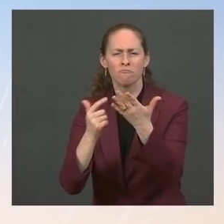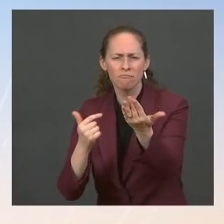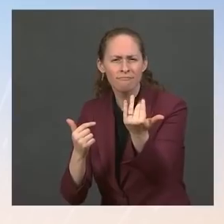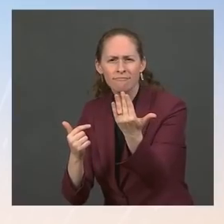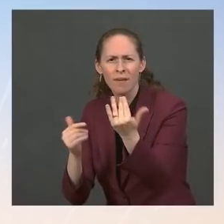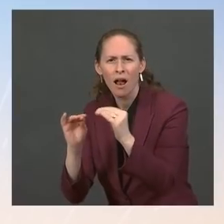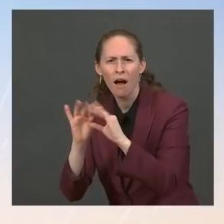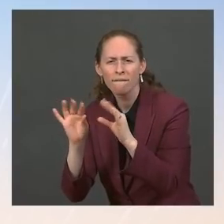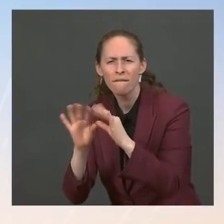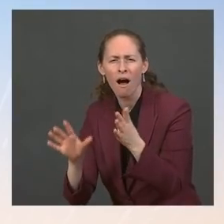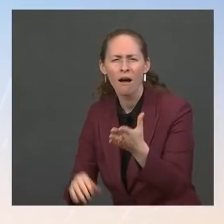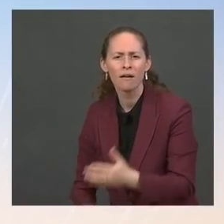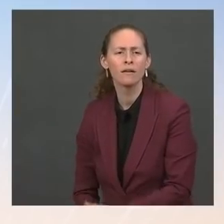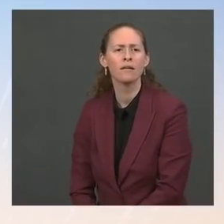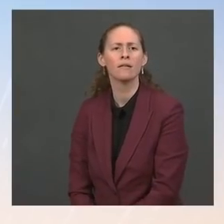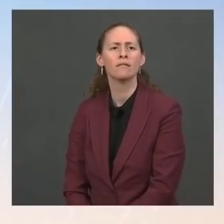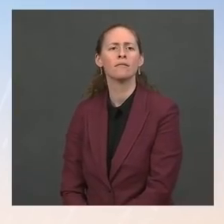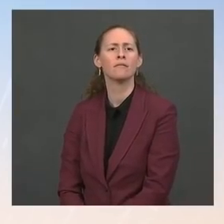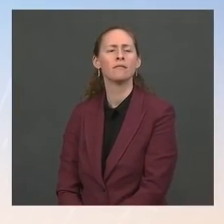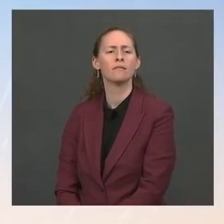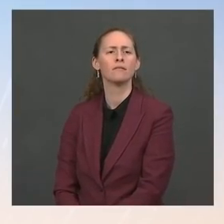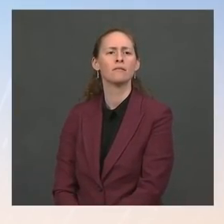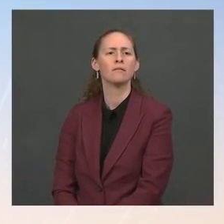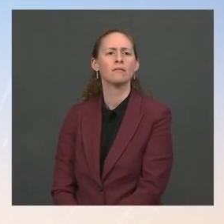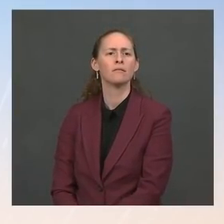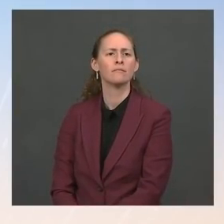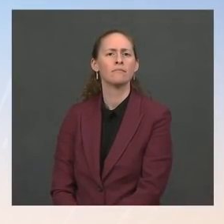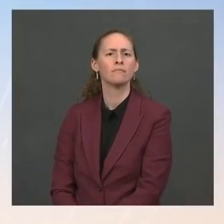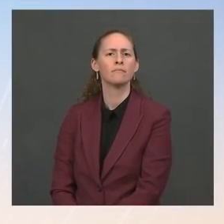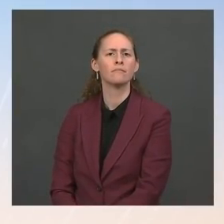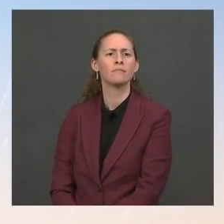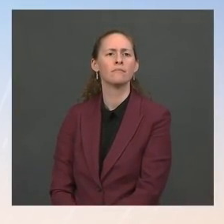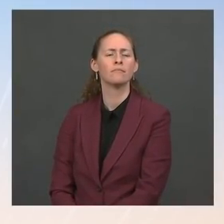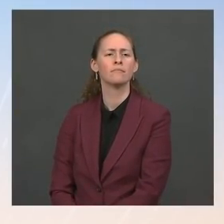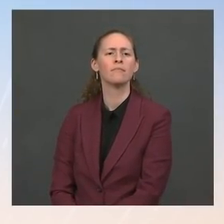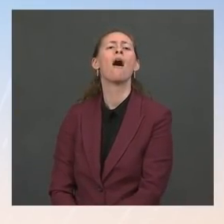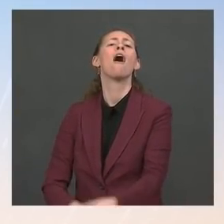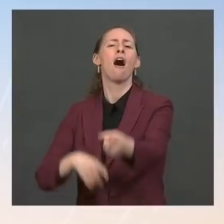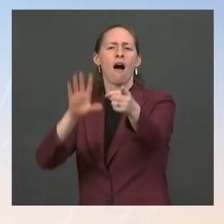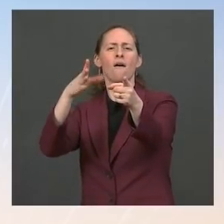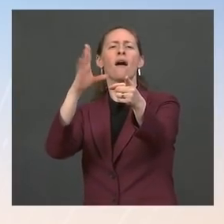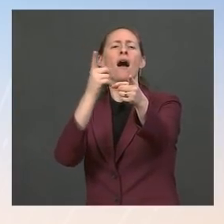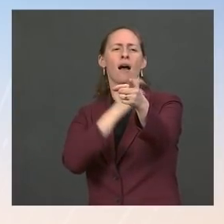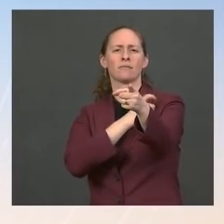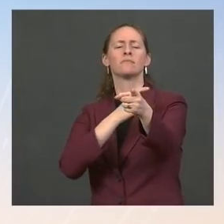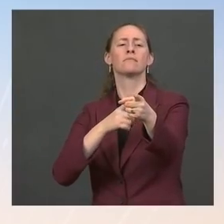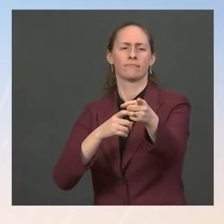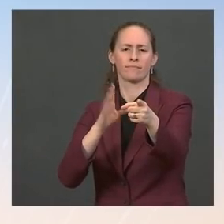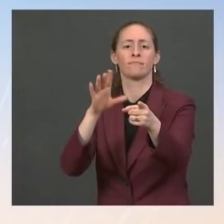oh, it was Brian -- right? -- who asked about our concern about human rights abuses in Xinjiang,